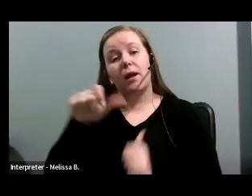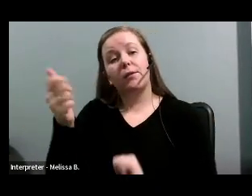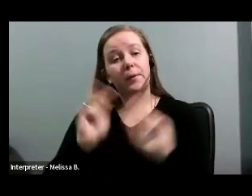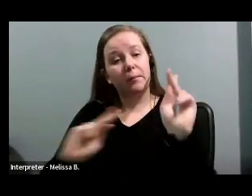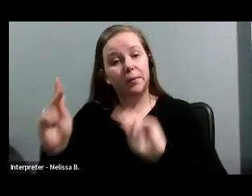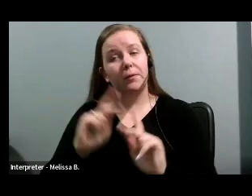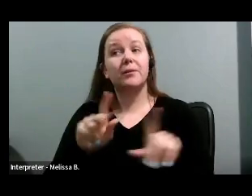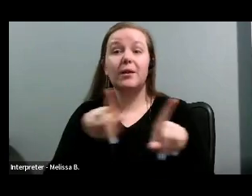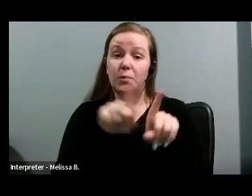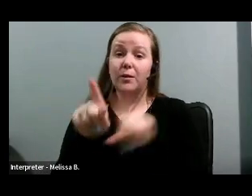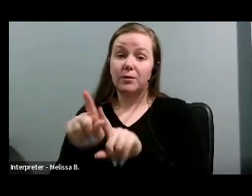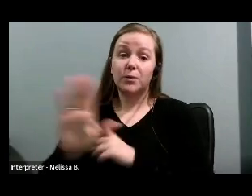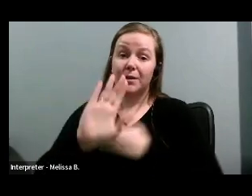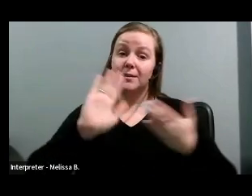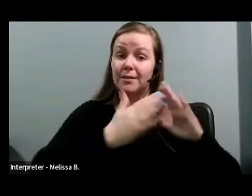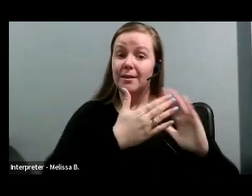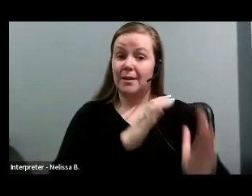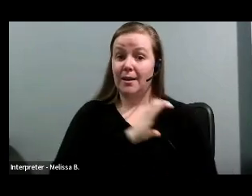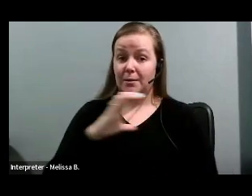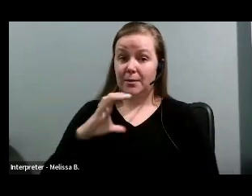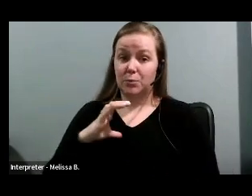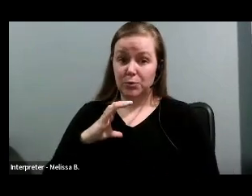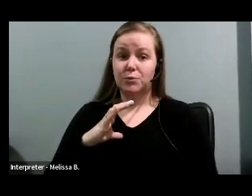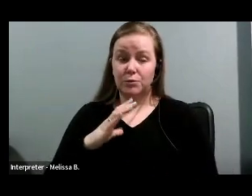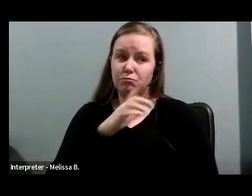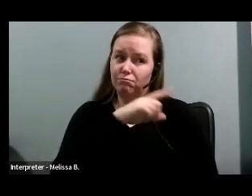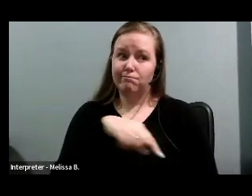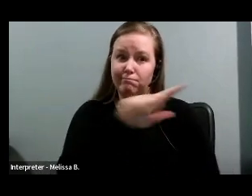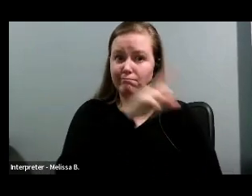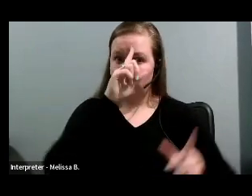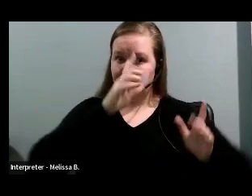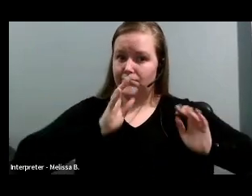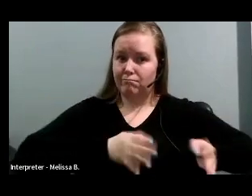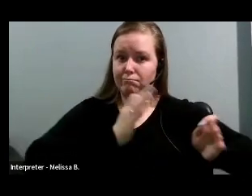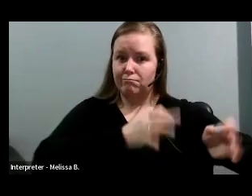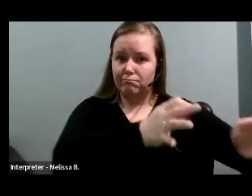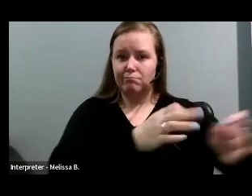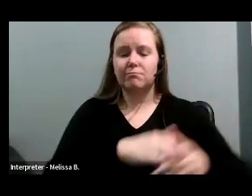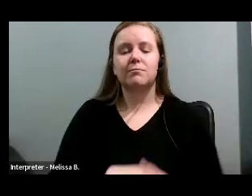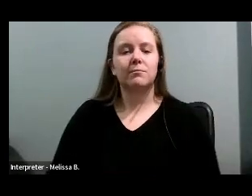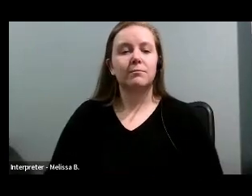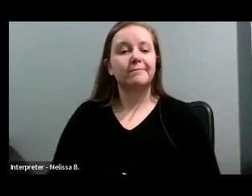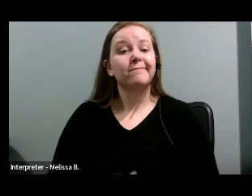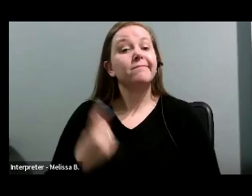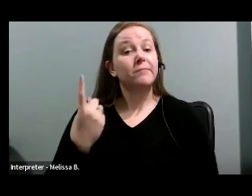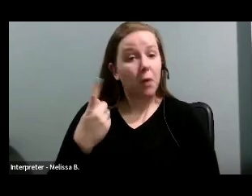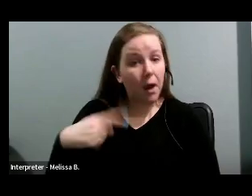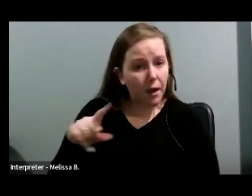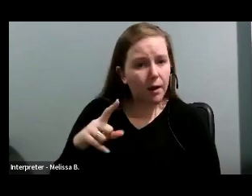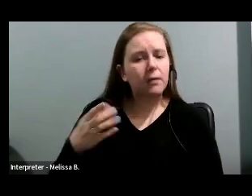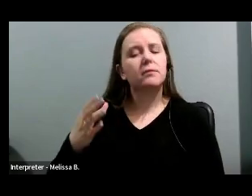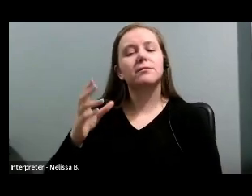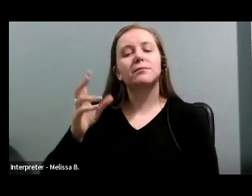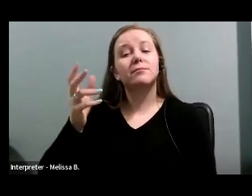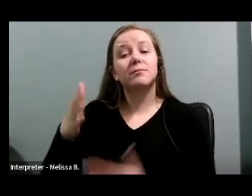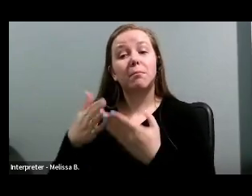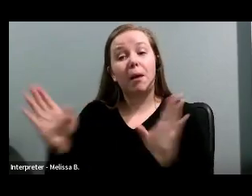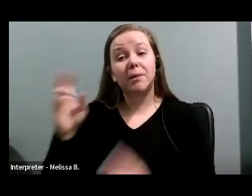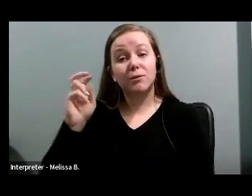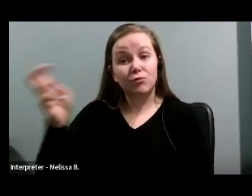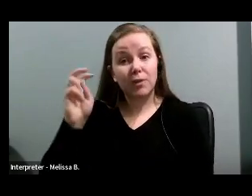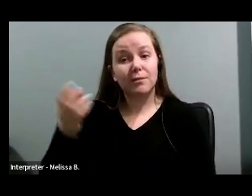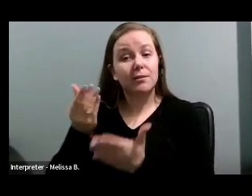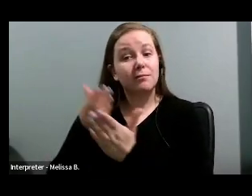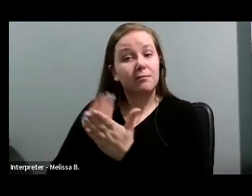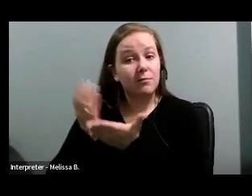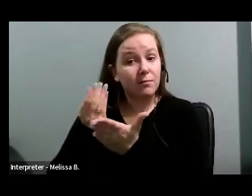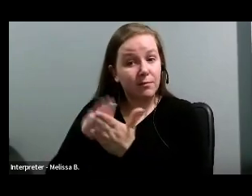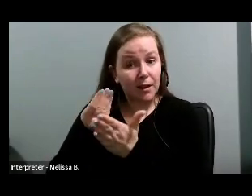Shannon Spencer (she/her): who make the decisions, so that's very important. And one is to improve funding for public transit, so thank you, everybody, for sharing. So I'll stop the whiteboard for now.